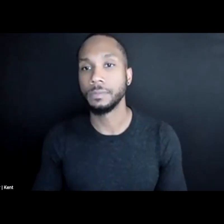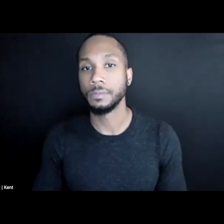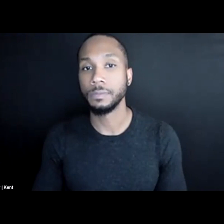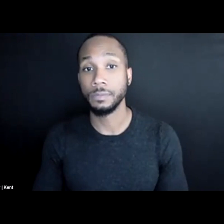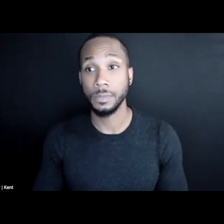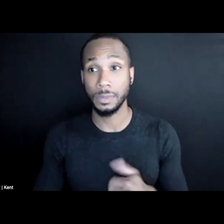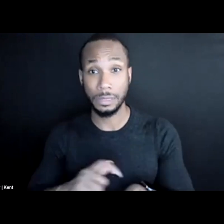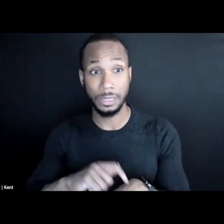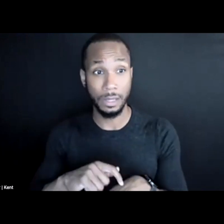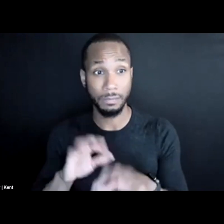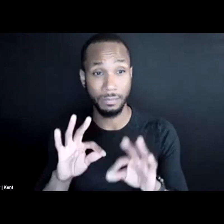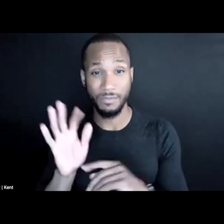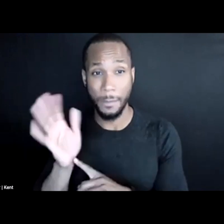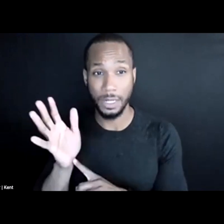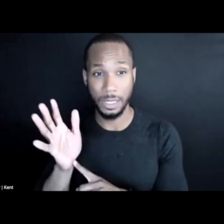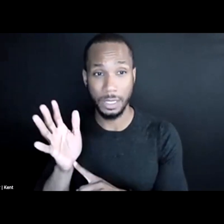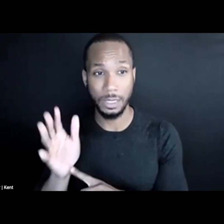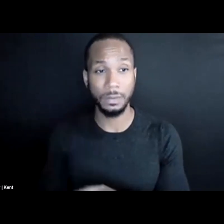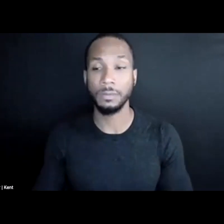Like, like five minutes? Cool.